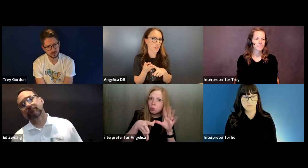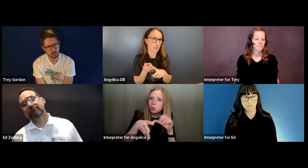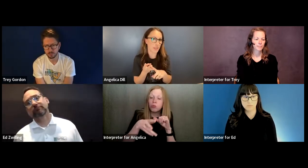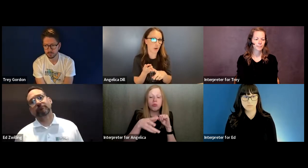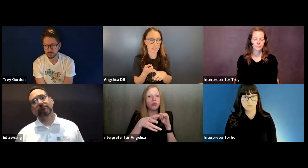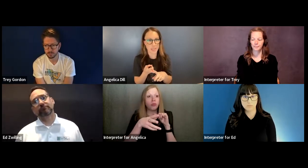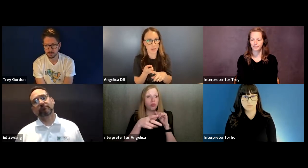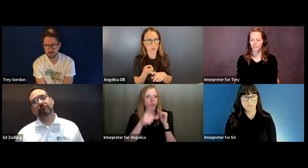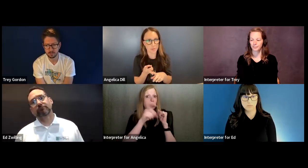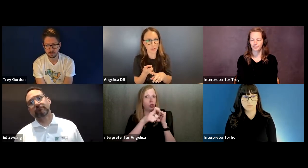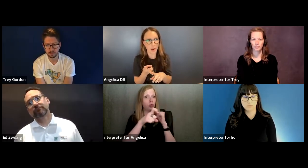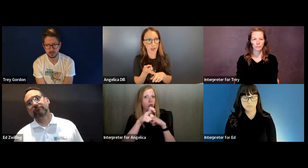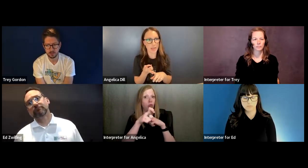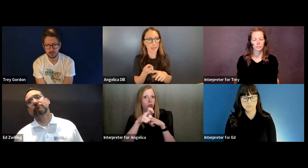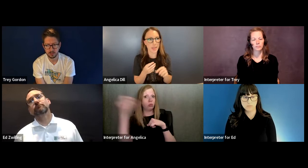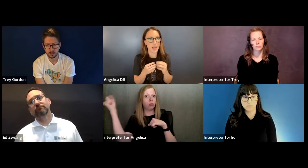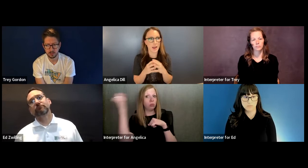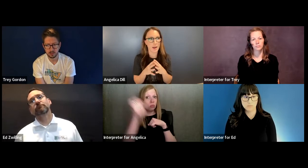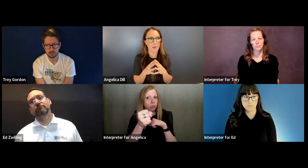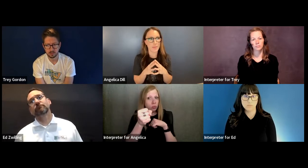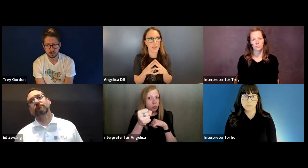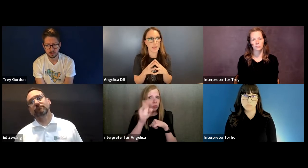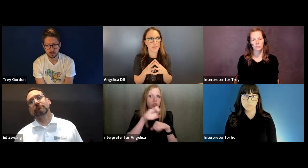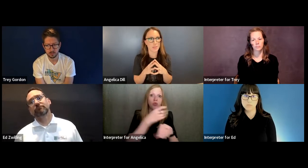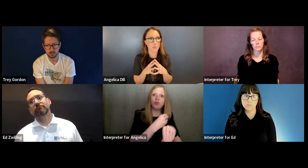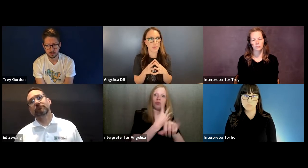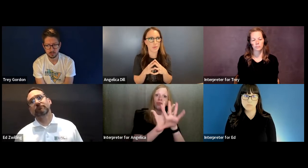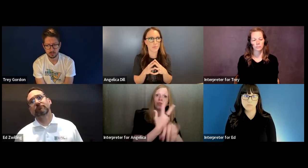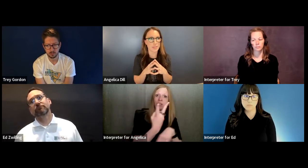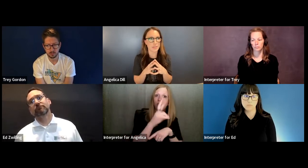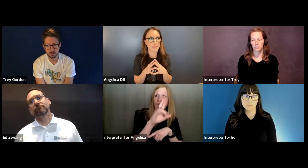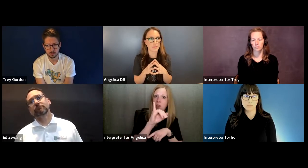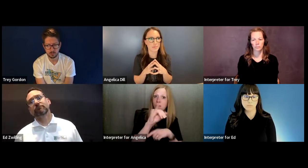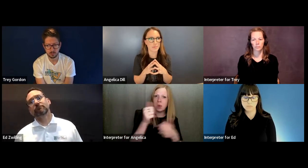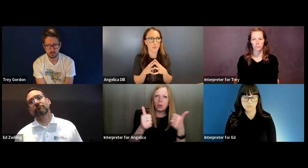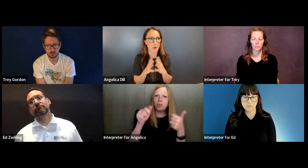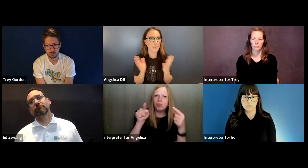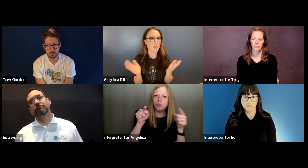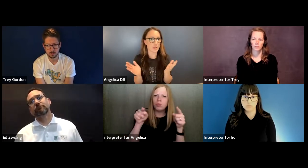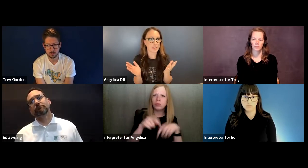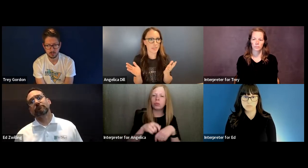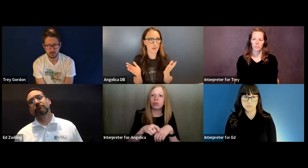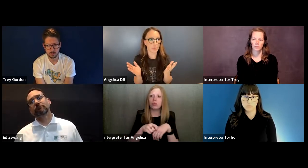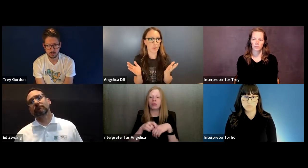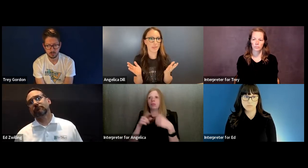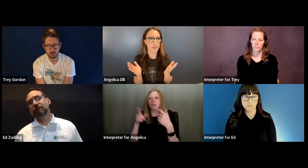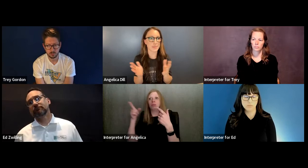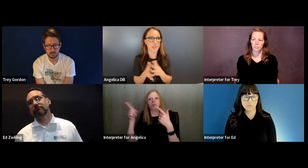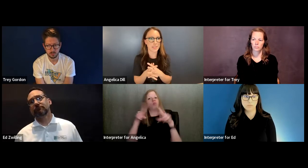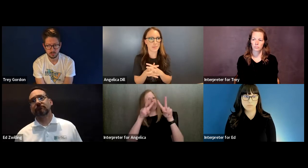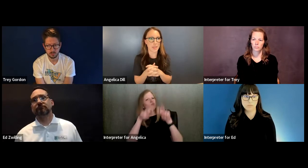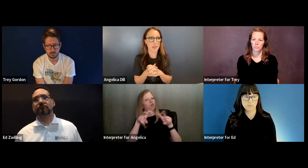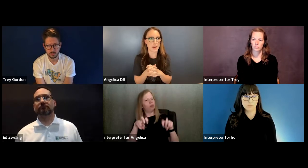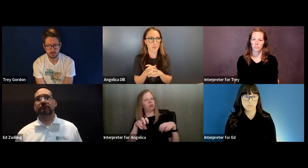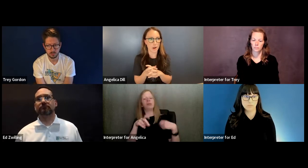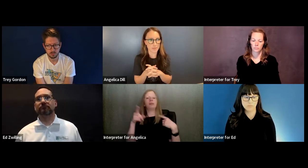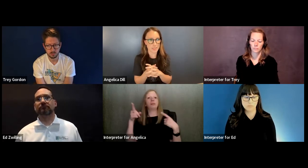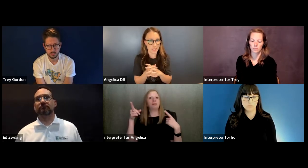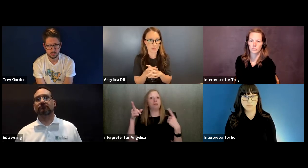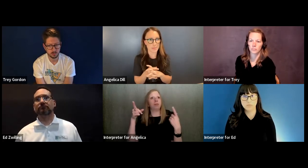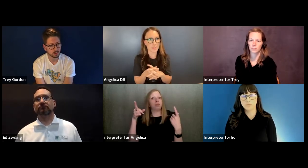be on-site or vri um and with those parameters and the way they explained it to me oftentimes